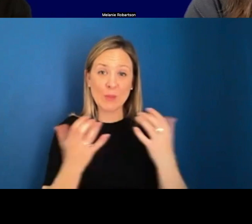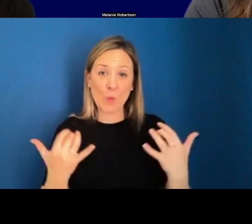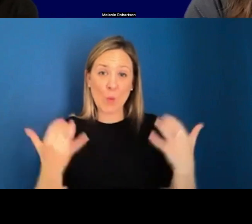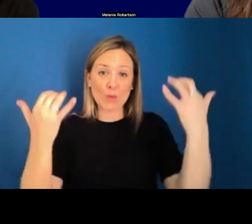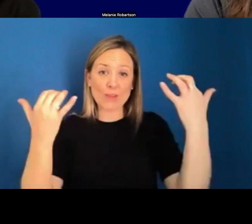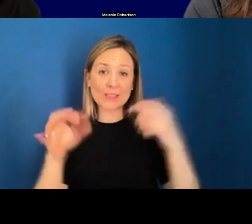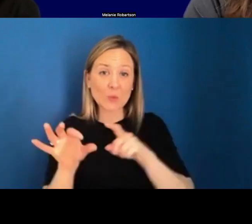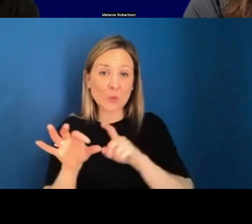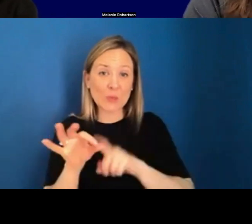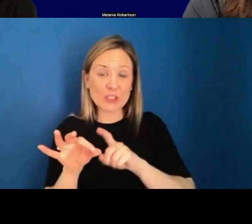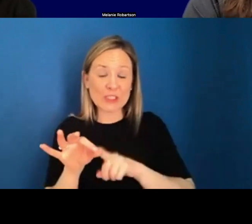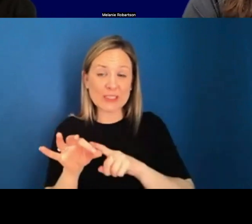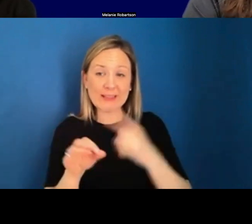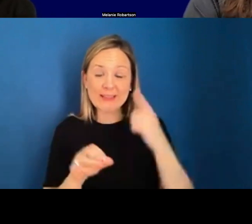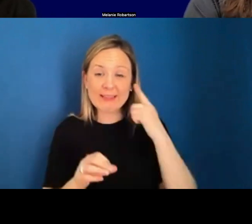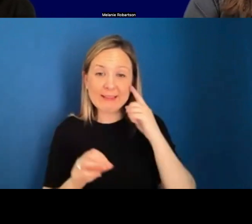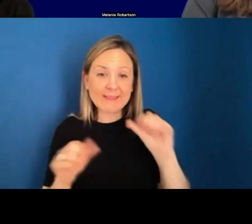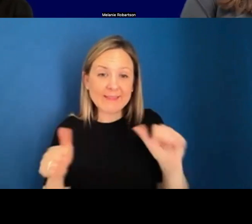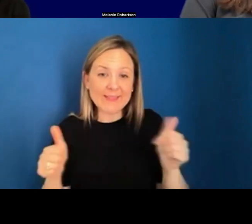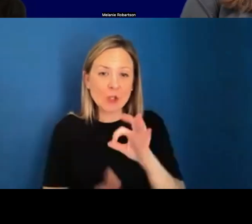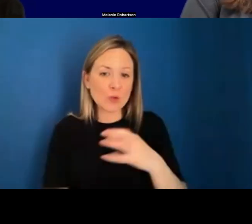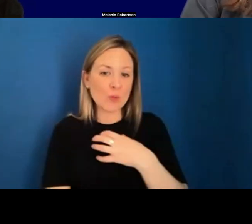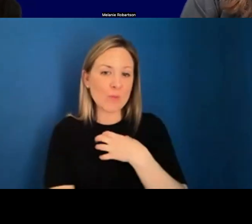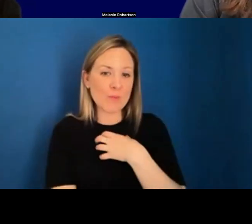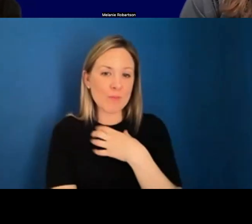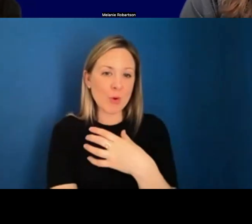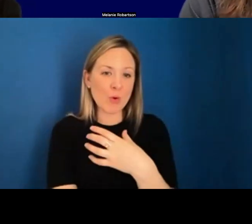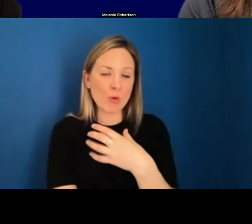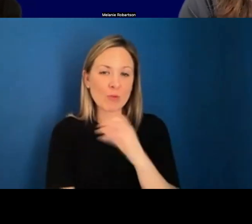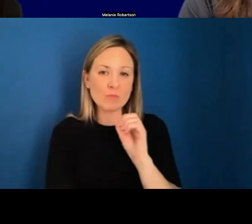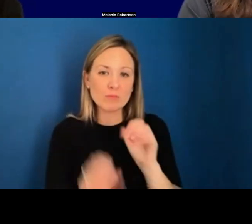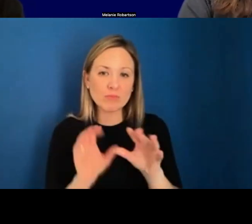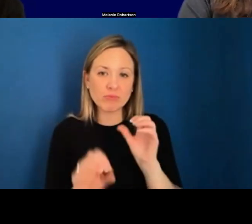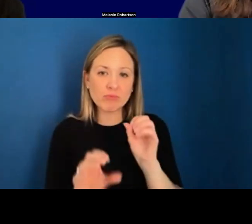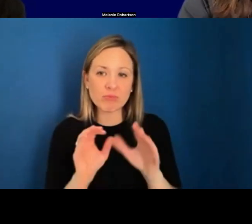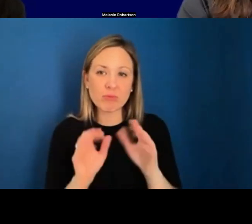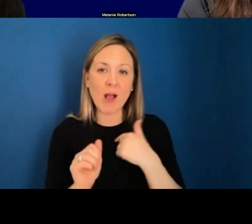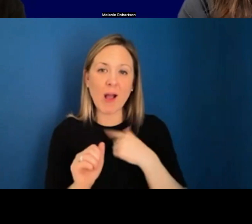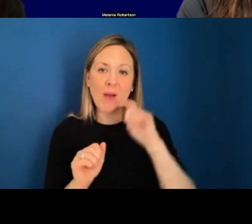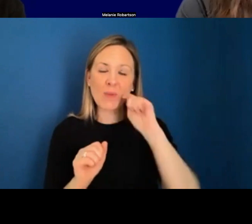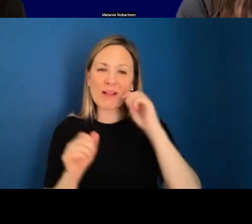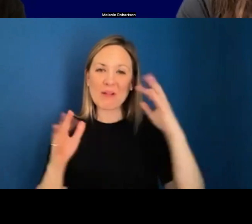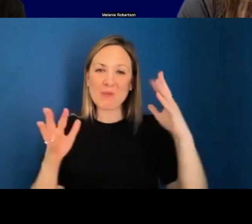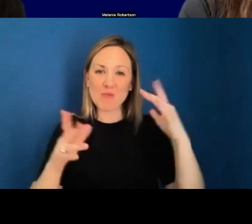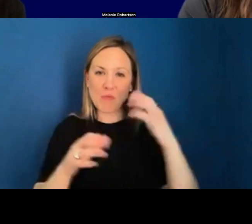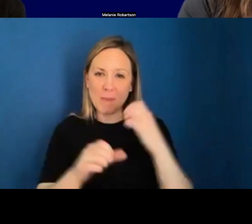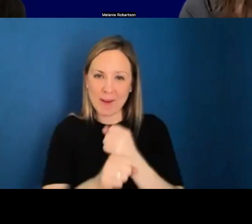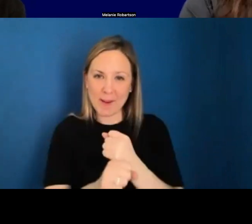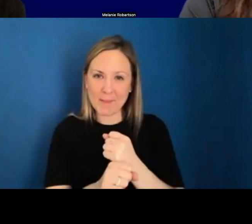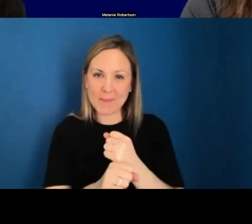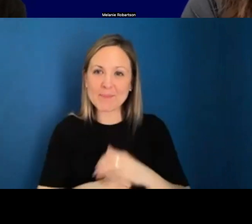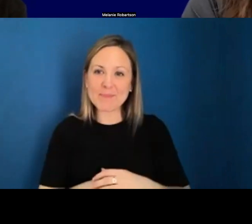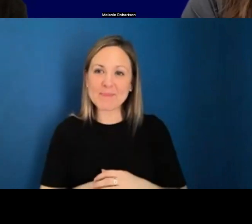see anymore coming through. So I will wrap up there with a great thank you,